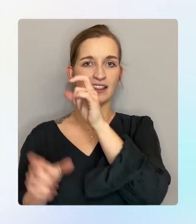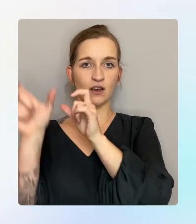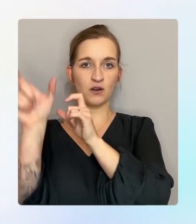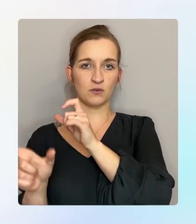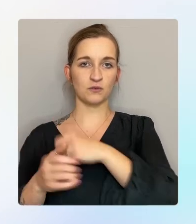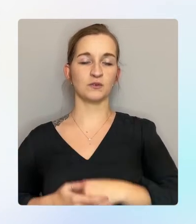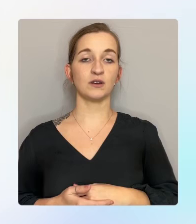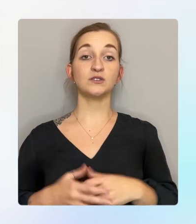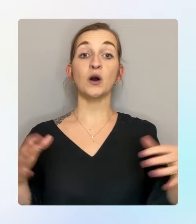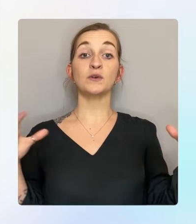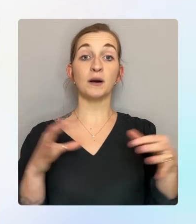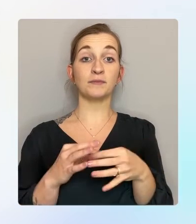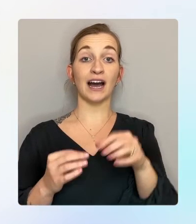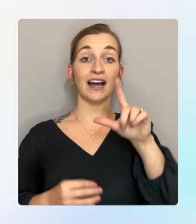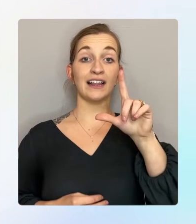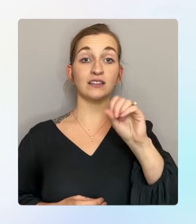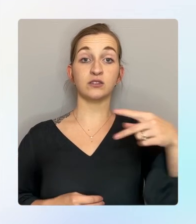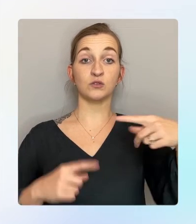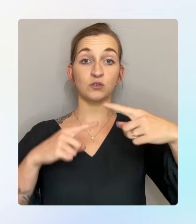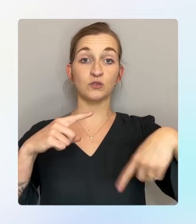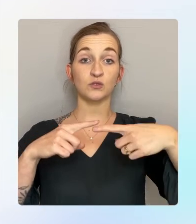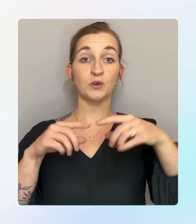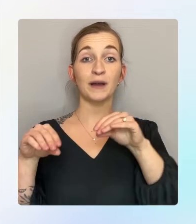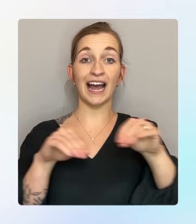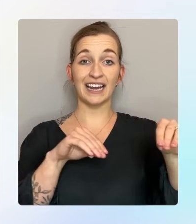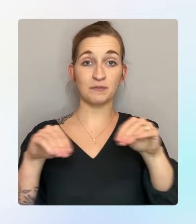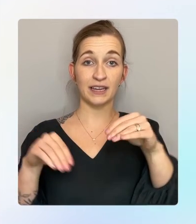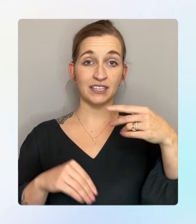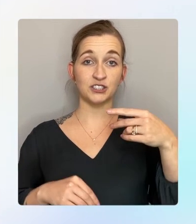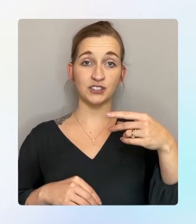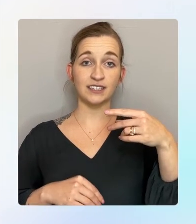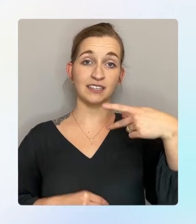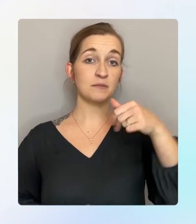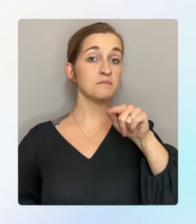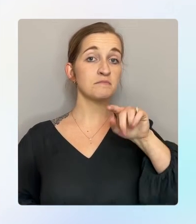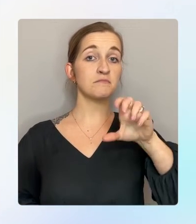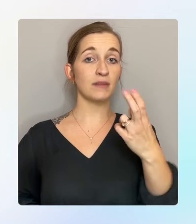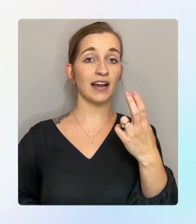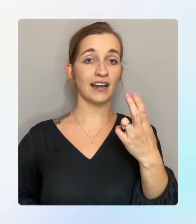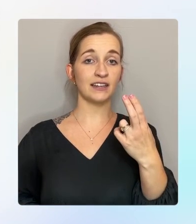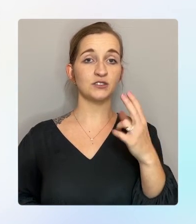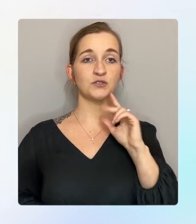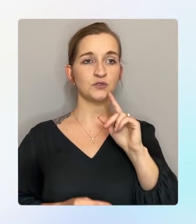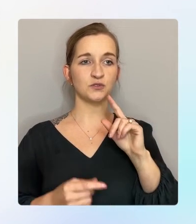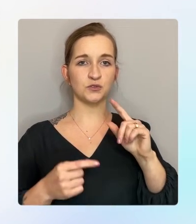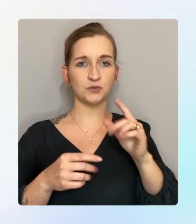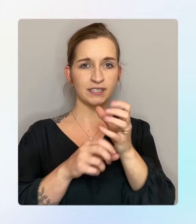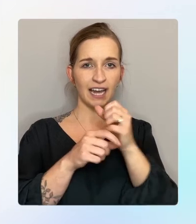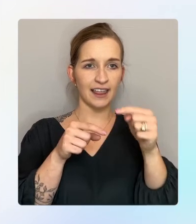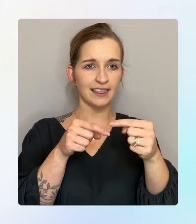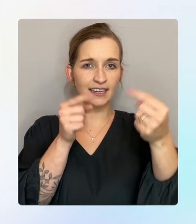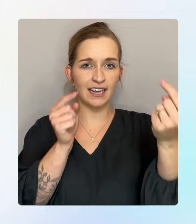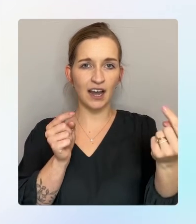We combine a loop animation patch, which ticks every second, to increment the "Counter" patch value.